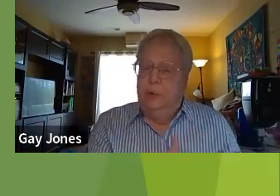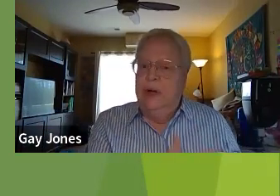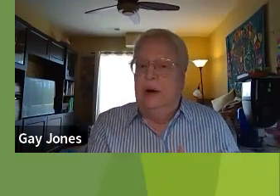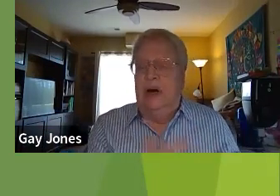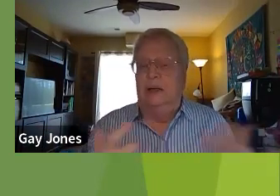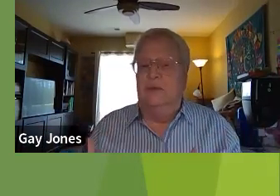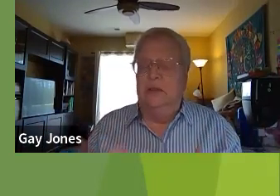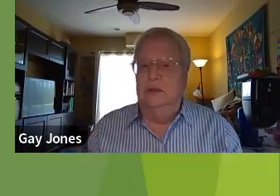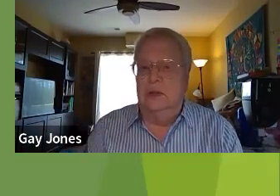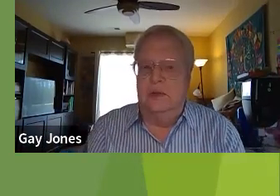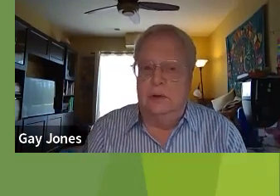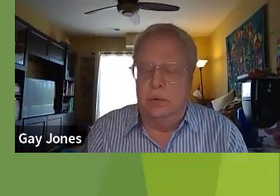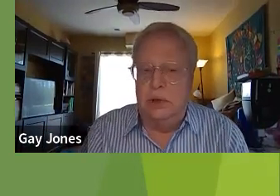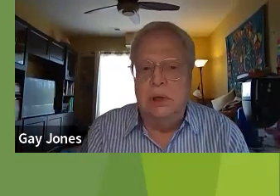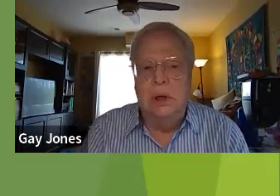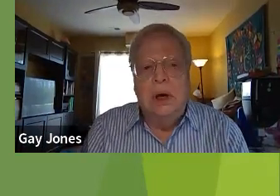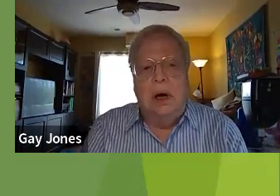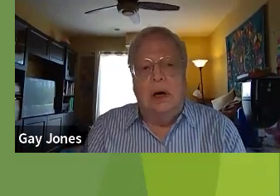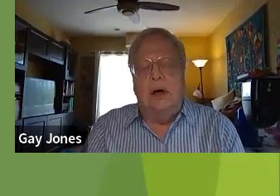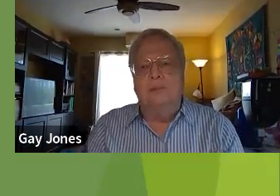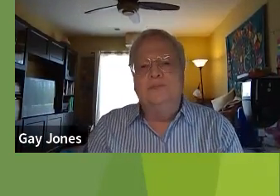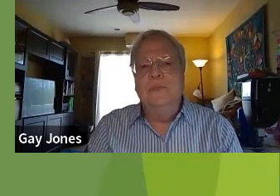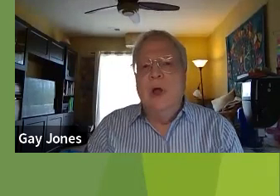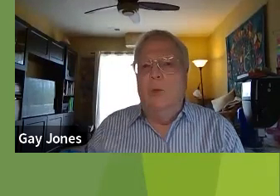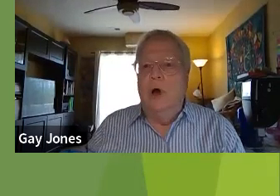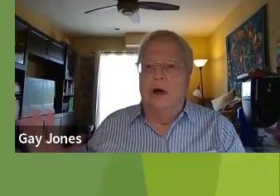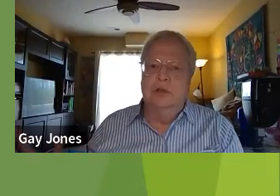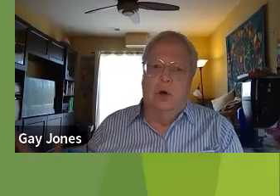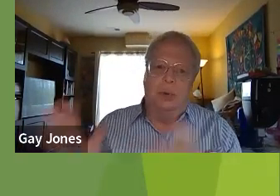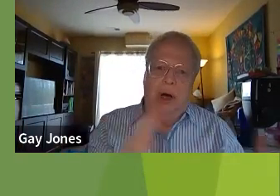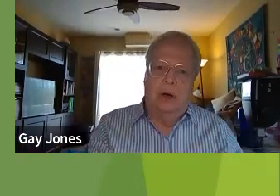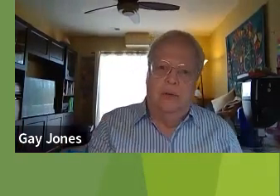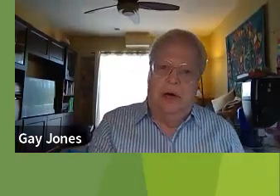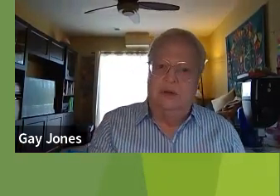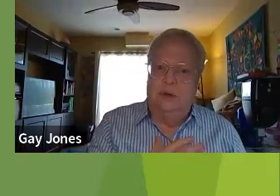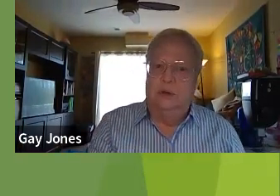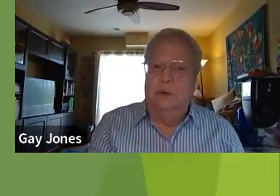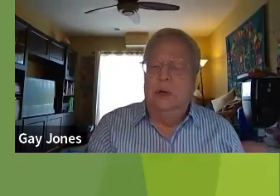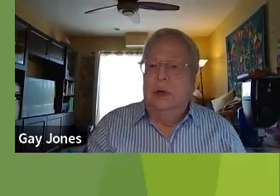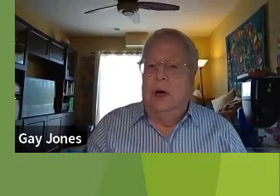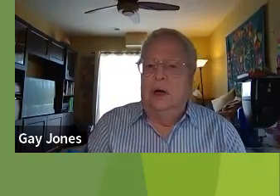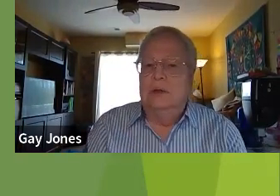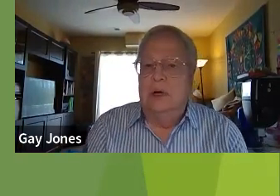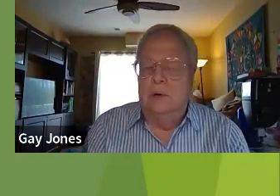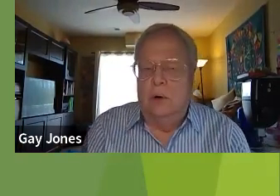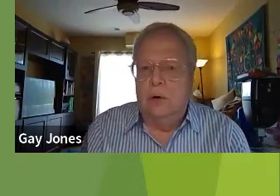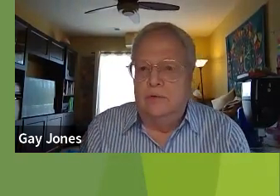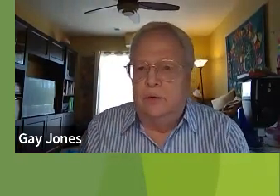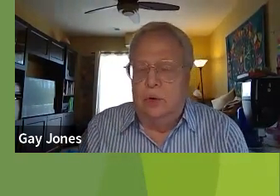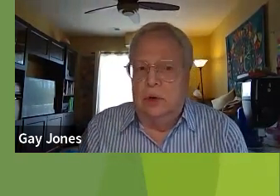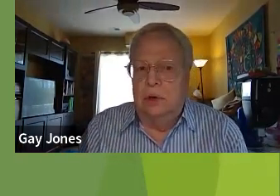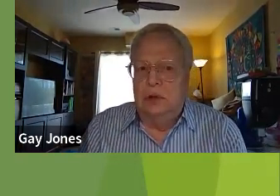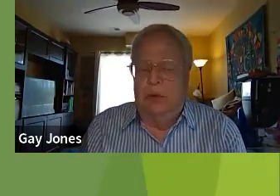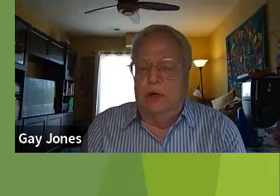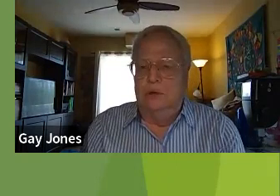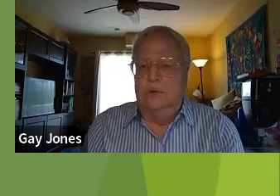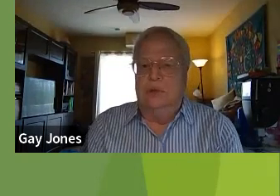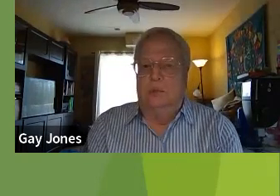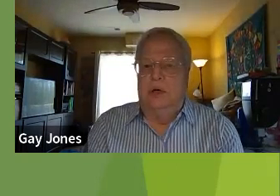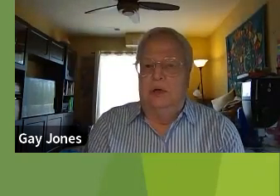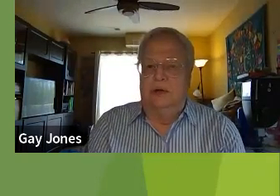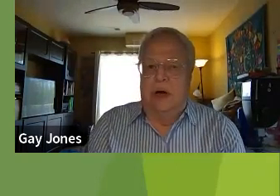the Rehab Act of 1973, and we also have strait and local for the Americans with Disabilities